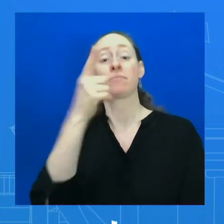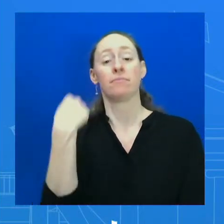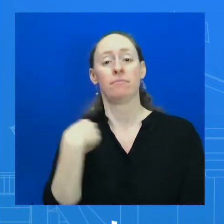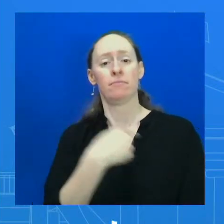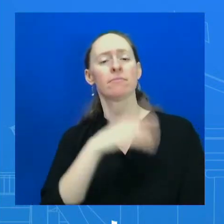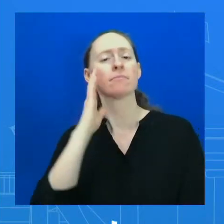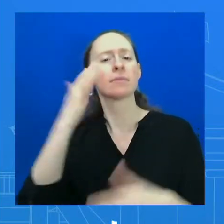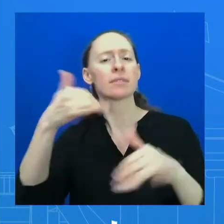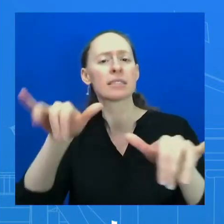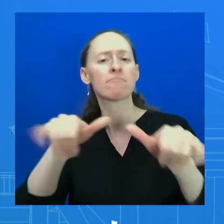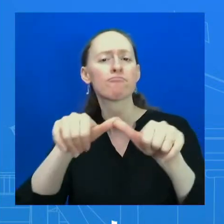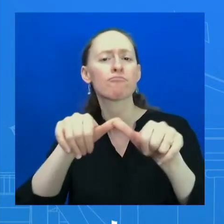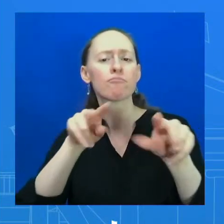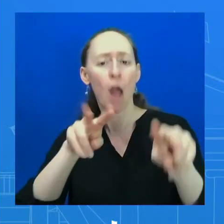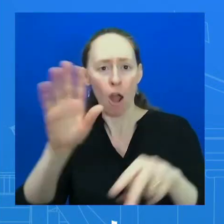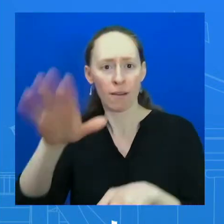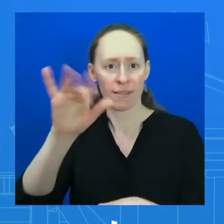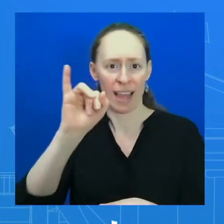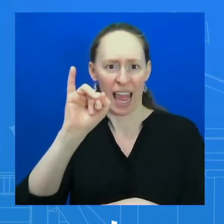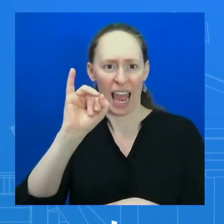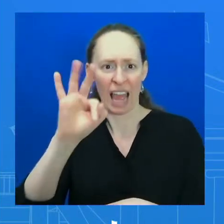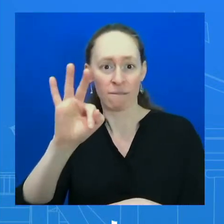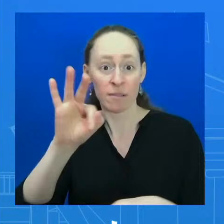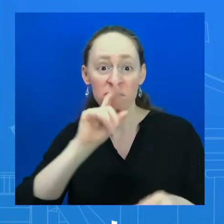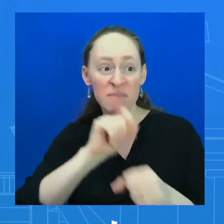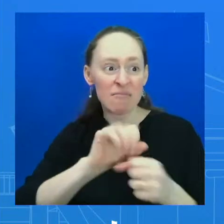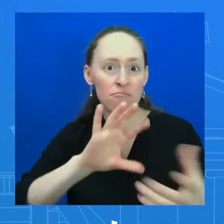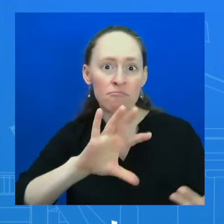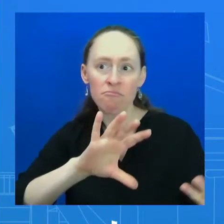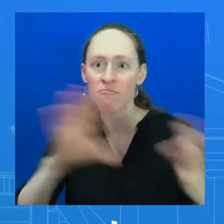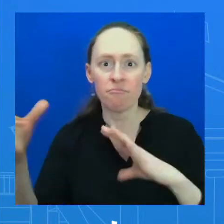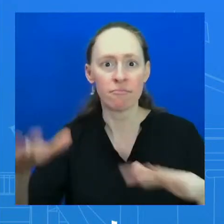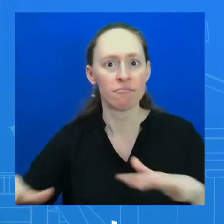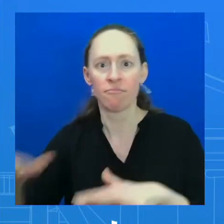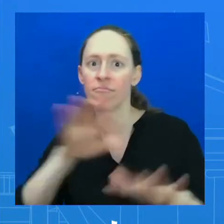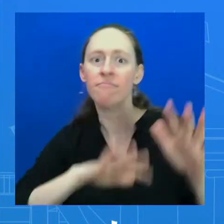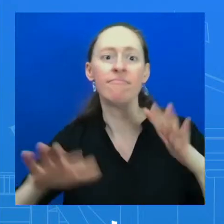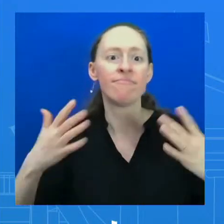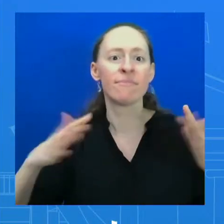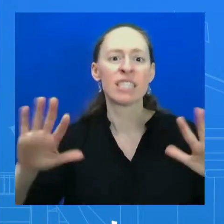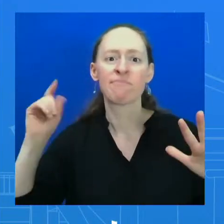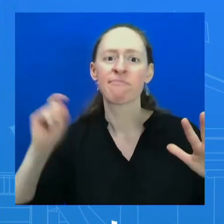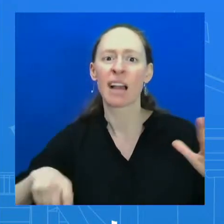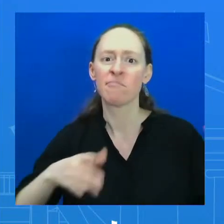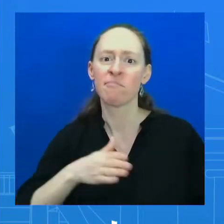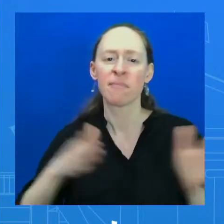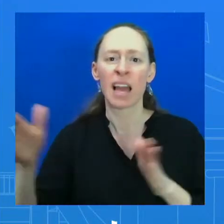any big changes like that or any changes like that. But, obviously, one of the most important thing for this administration